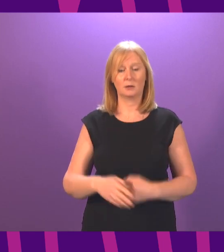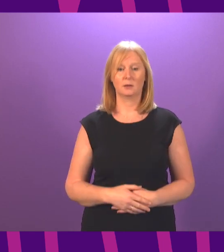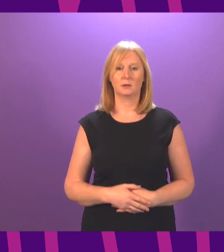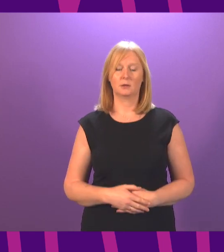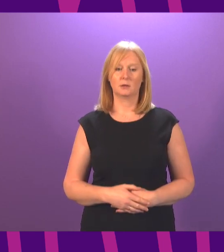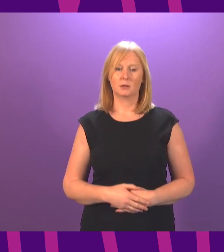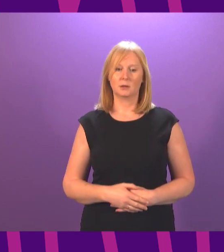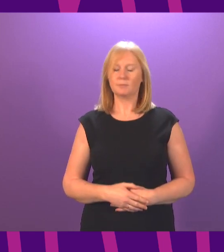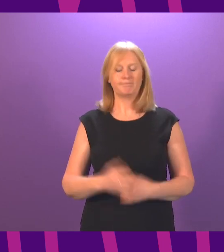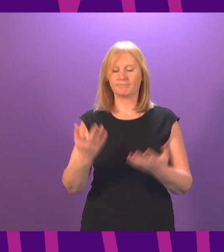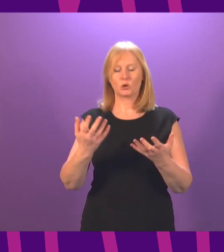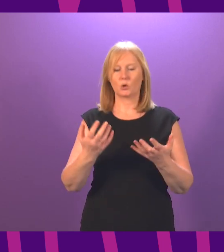The First Minister: I am sorry, but I just do not accept that